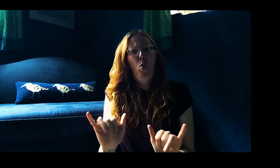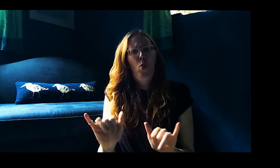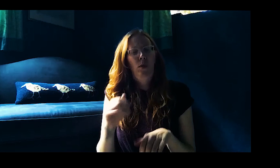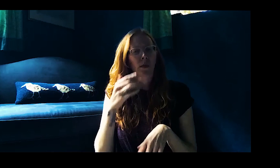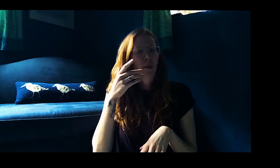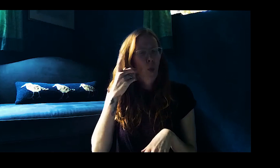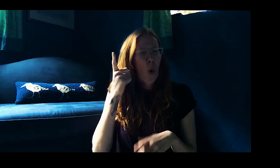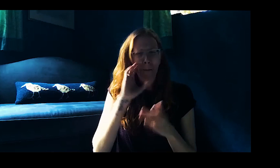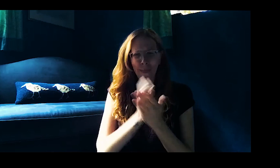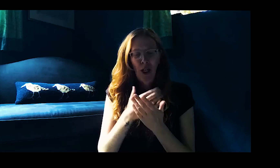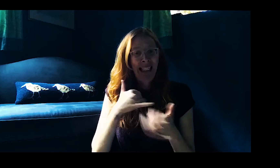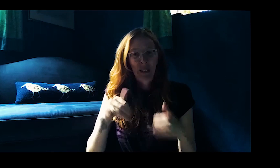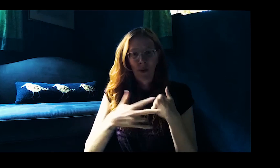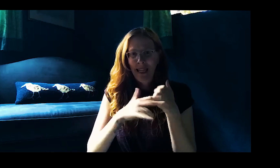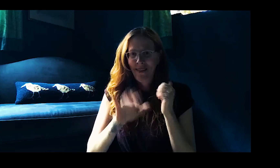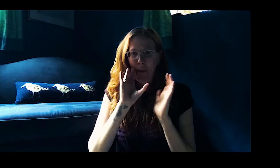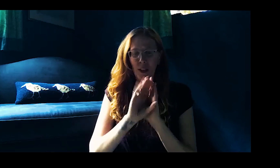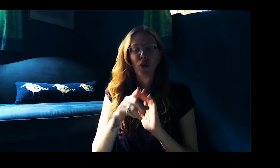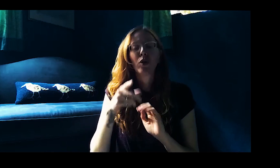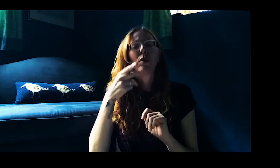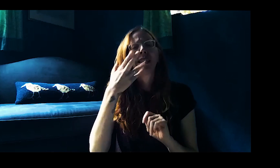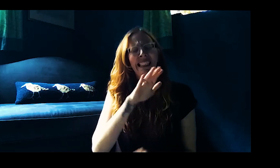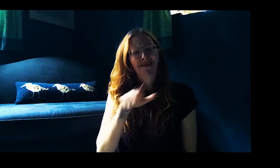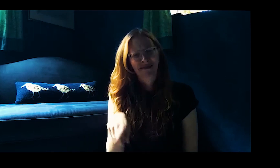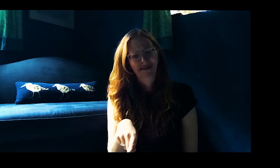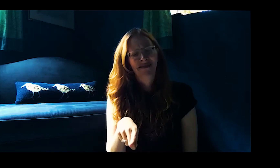myself, and my photography. There was a picture I had, and I still have it.